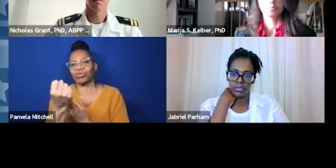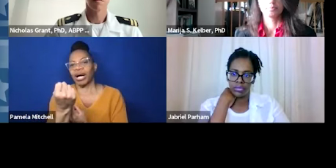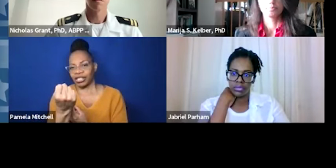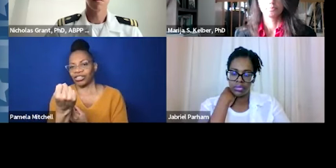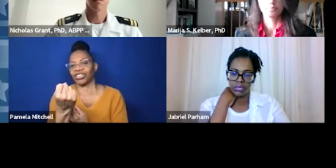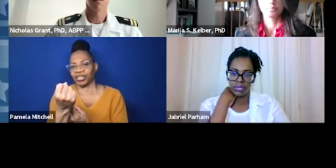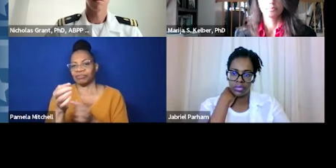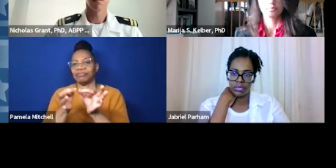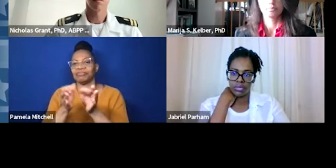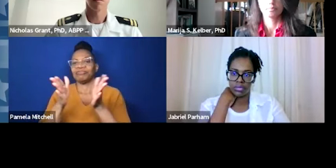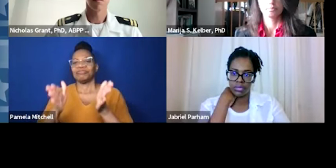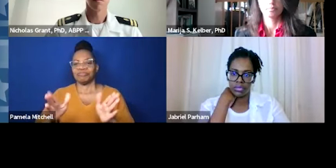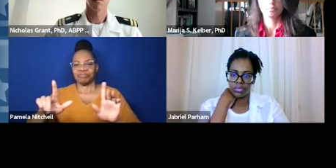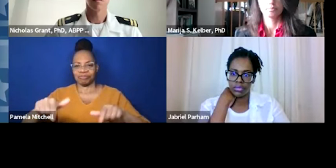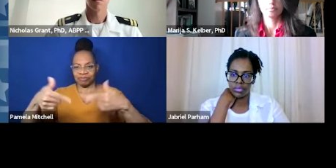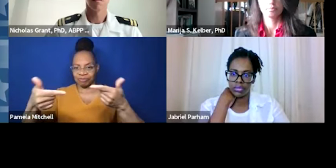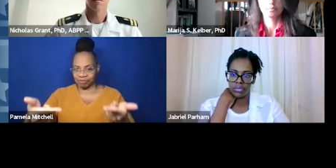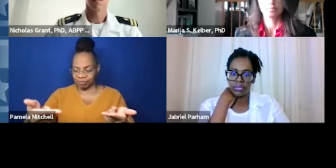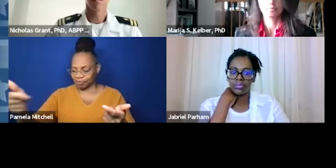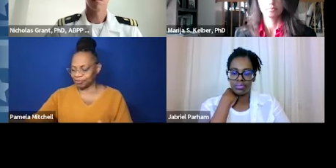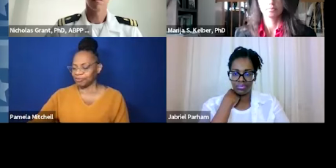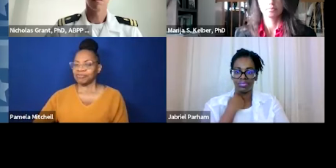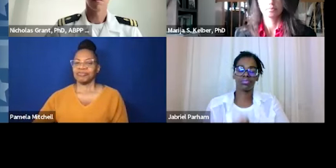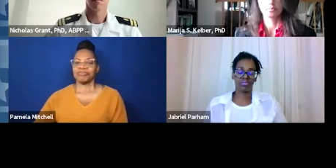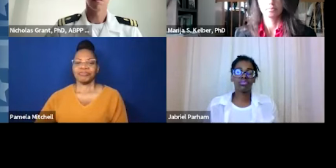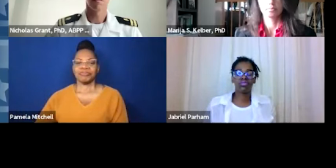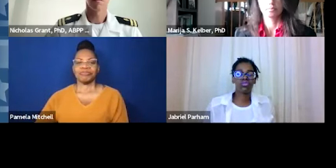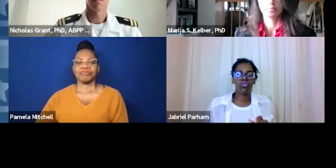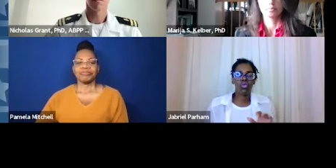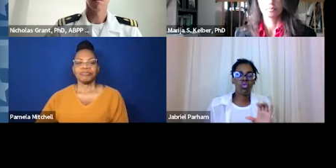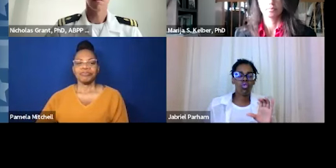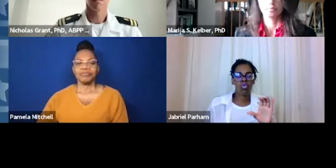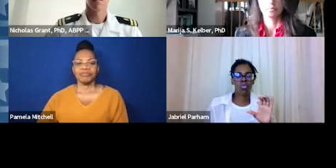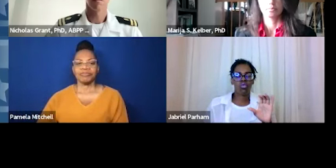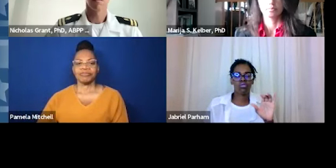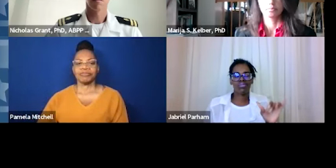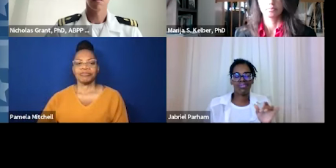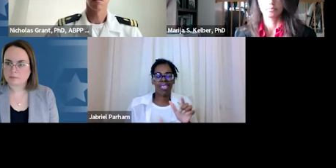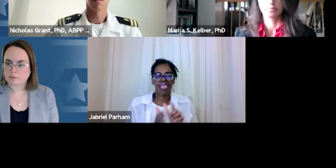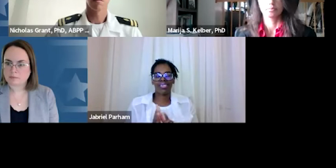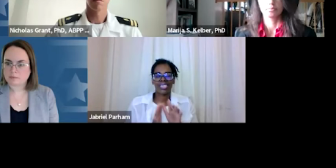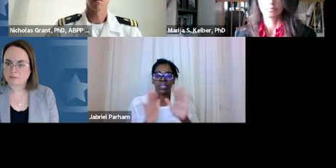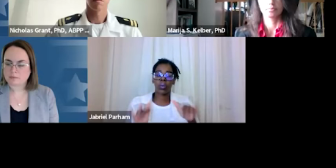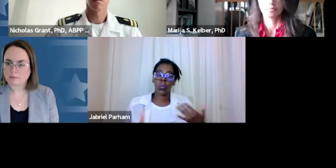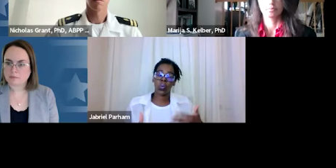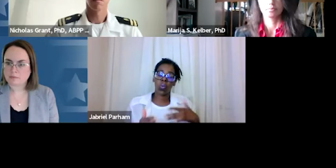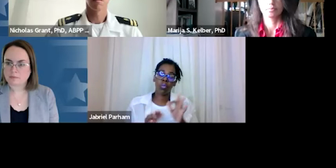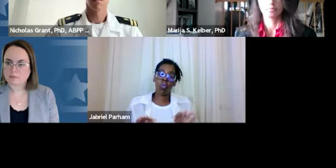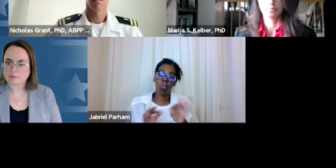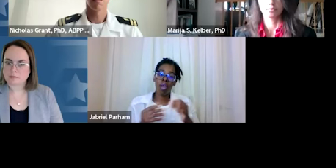Mental health and stigma in the criminal legal system is pretty significant. Sort of wanna talk a little bit about four aspects here.